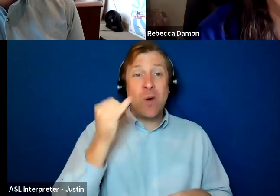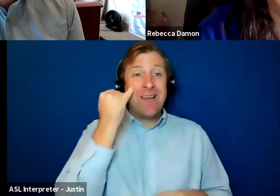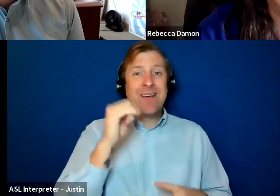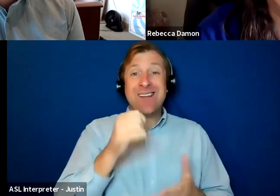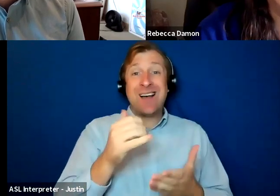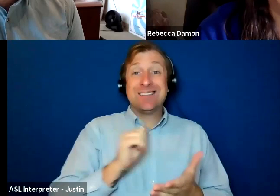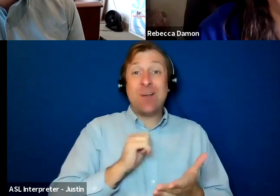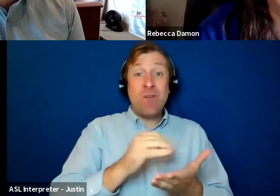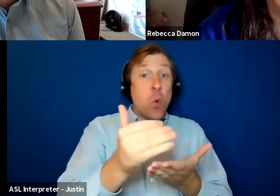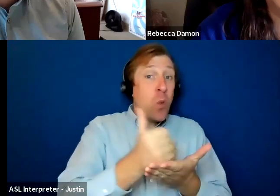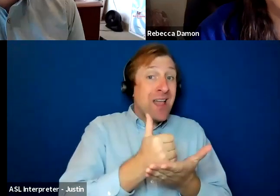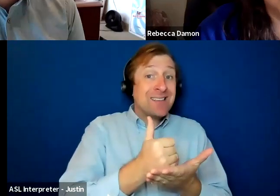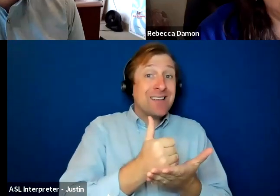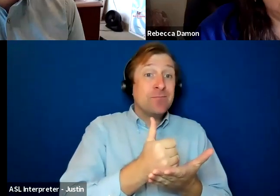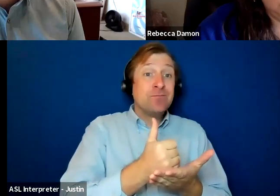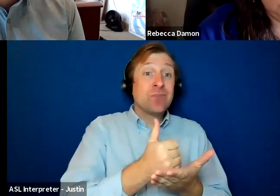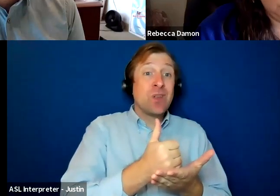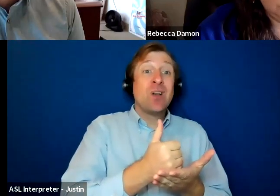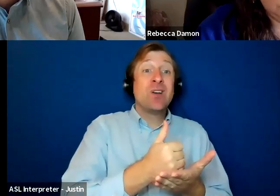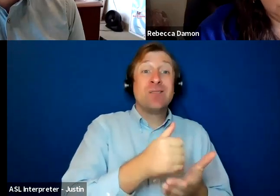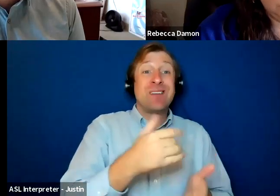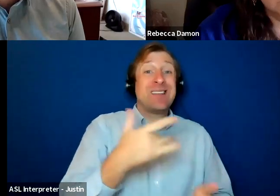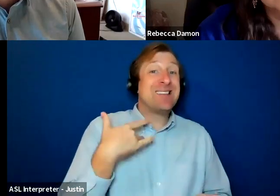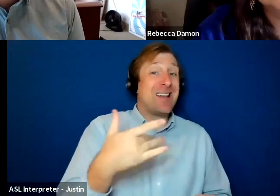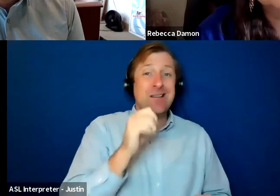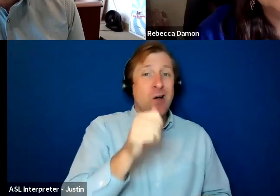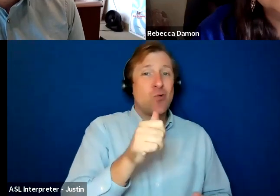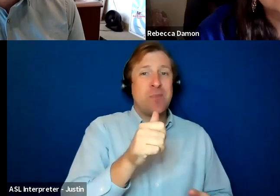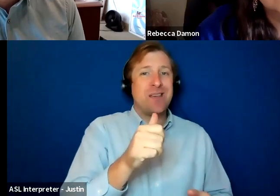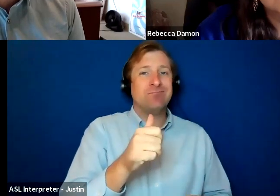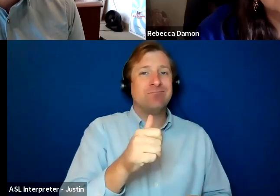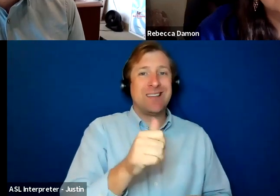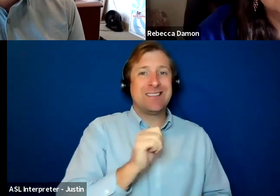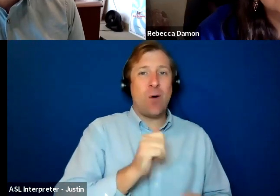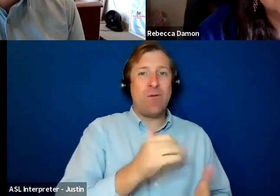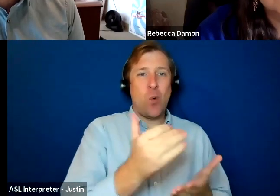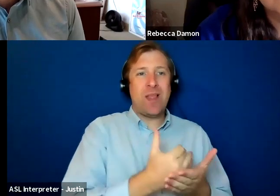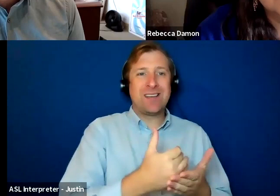which certainly nasal pharyngeal swabs are not normally self collected, can't imagine anybody wanting to do that,